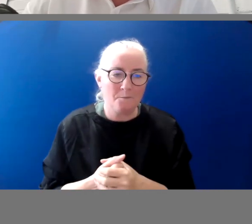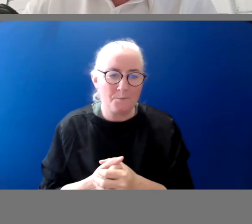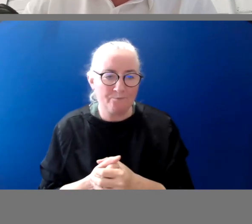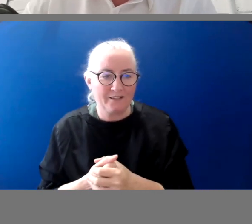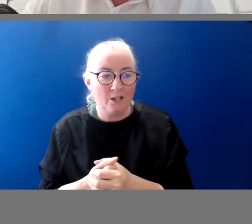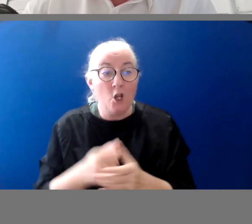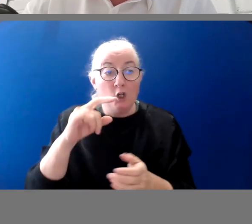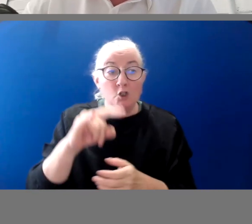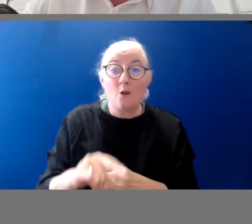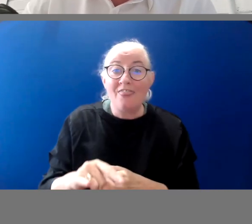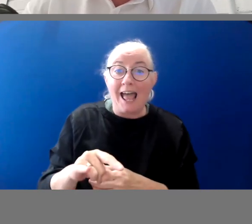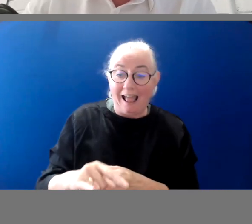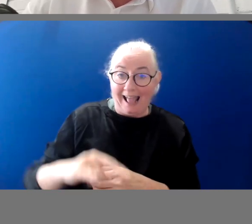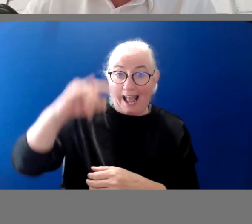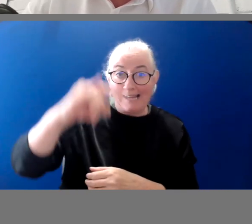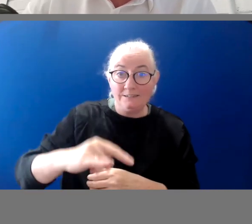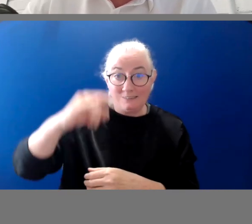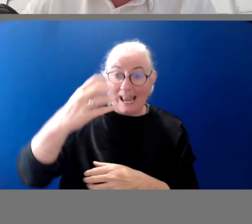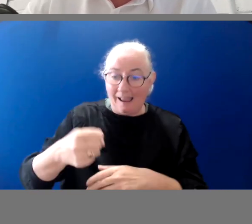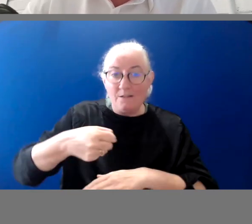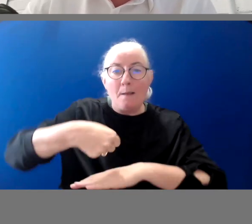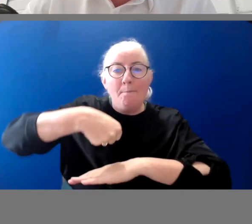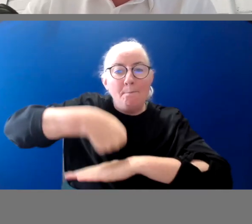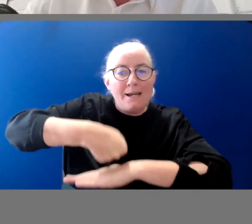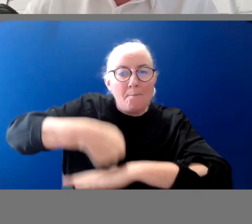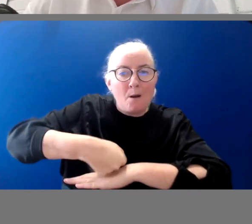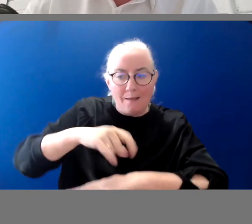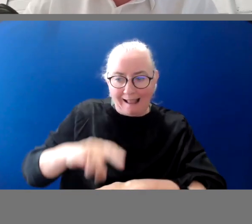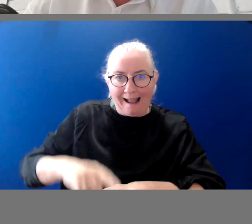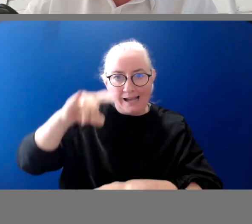of pull handles above floor so there are minimum heights of pull handles that they should be above